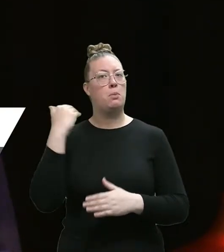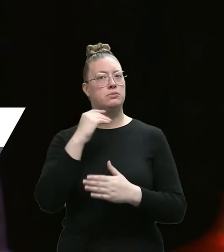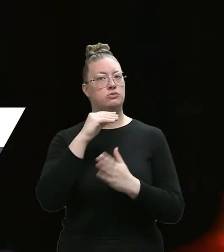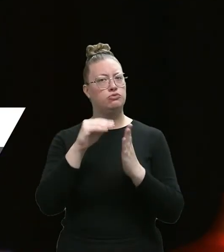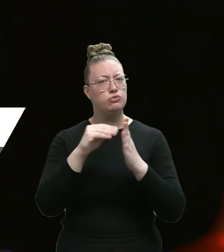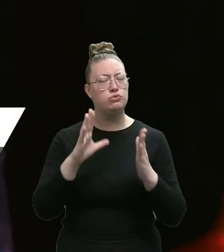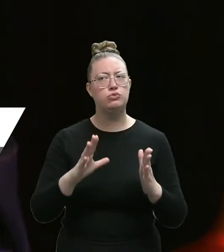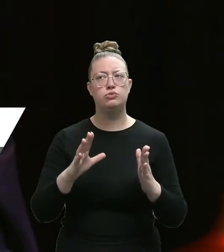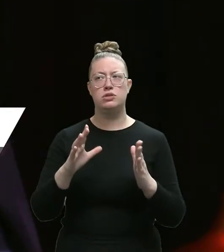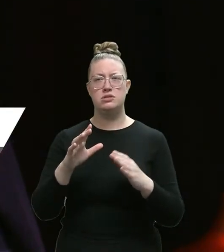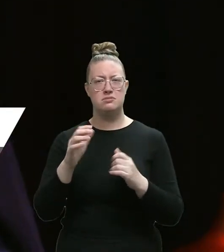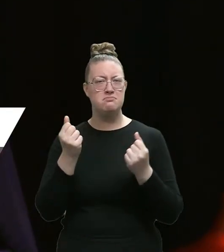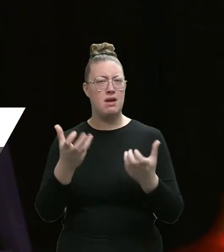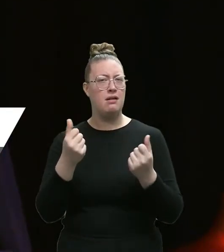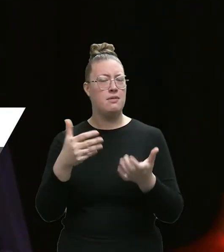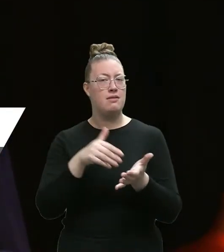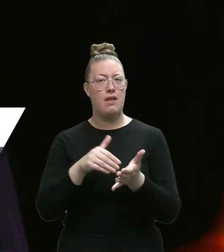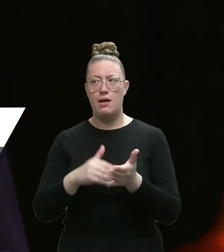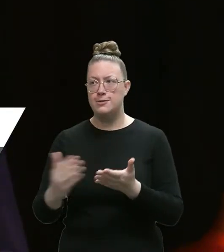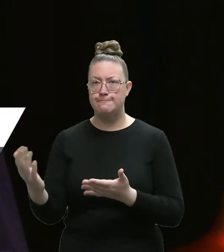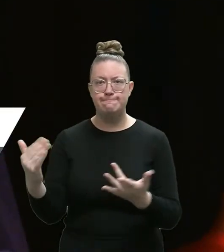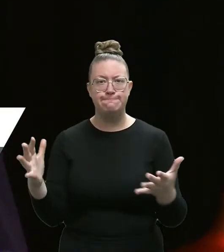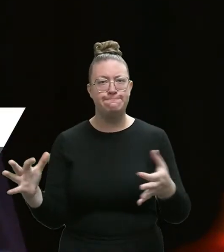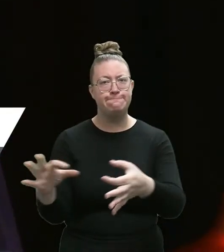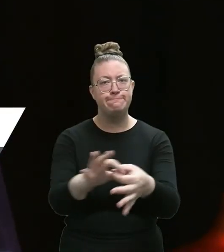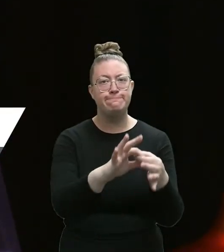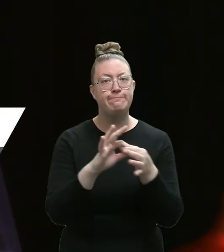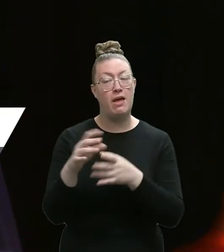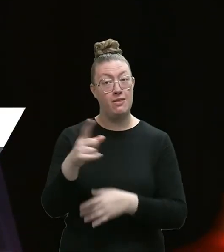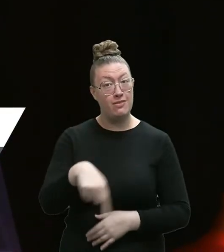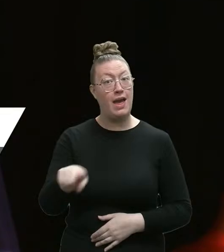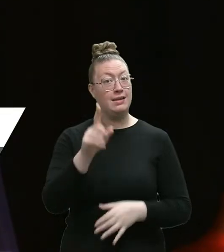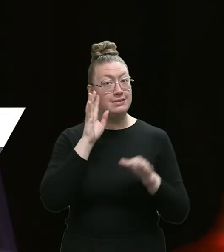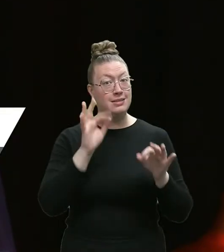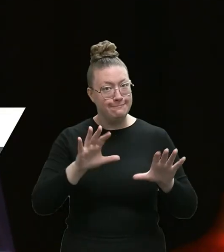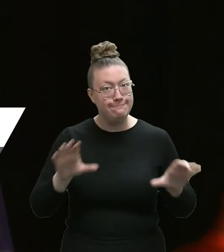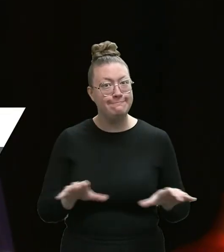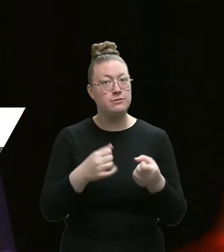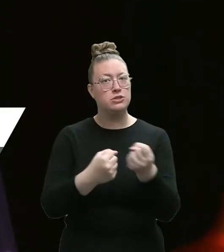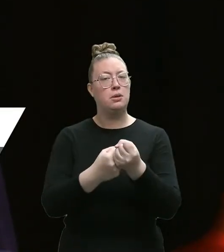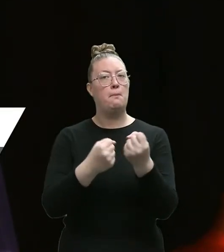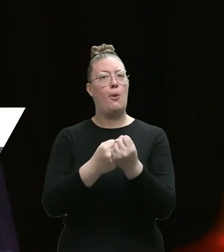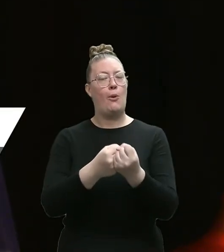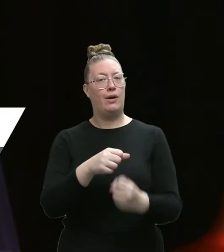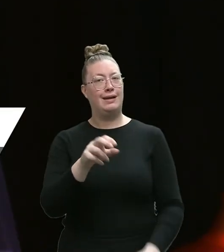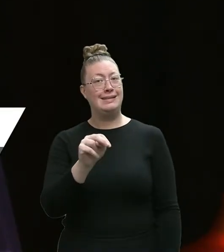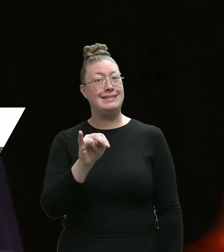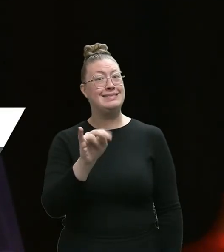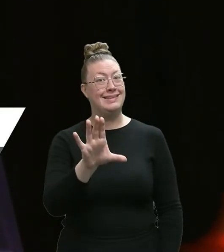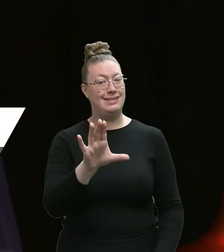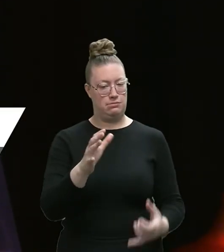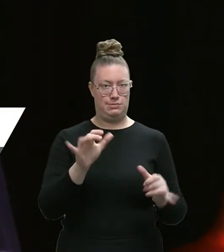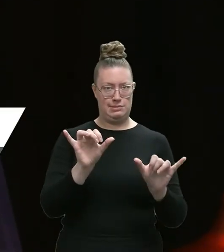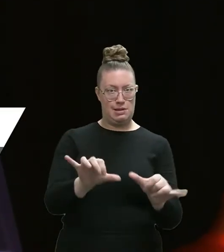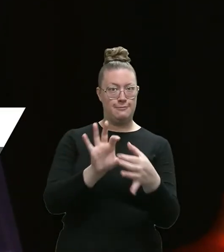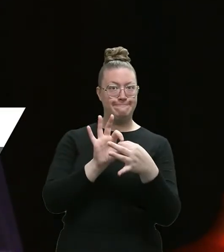4 NIC and the community. I appreciate your participatory governance and your commitment